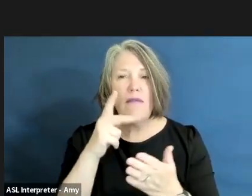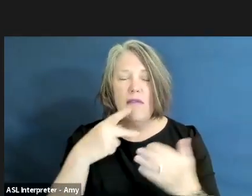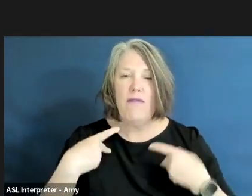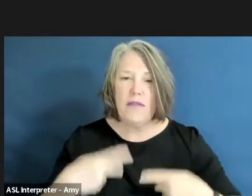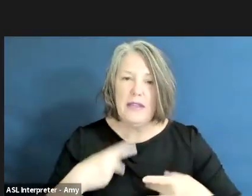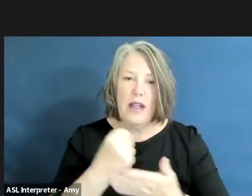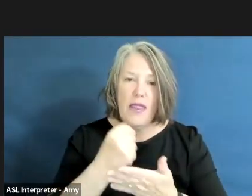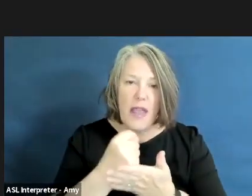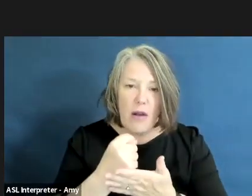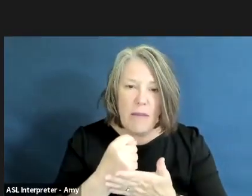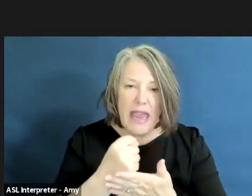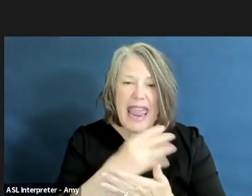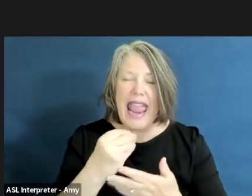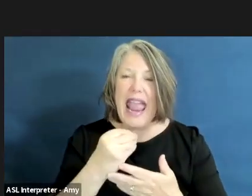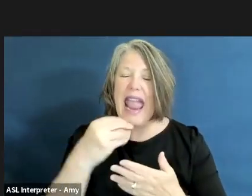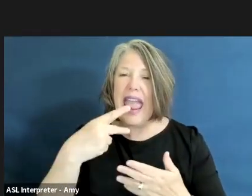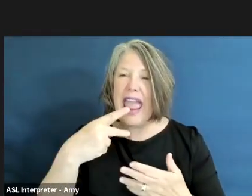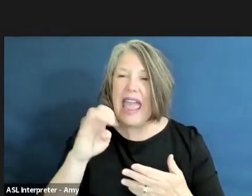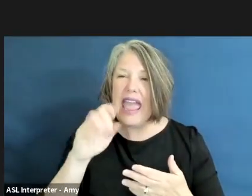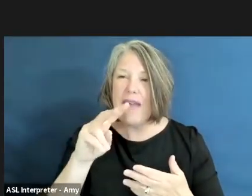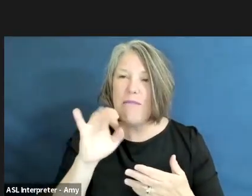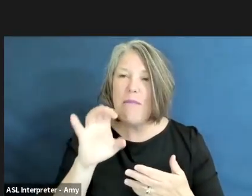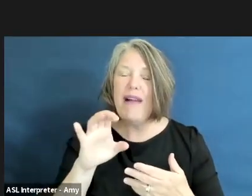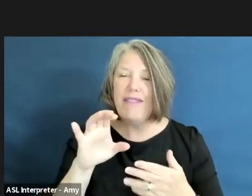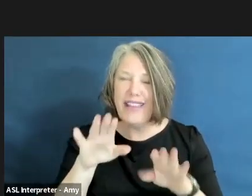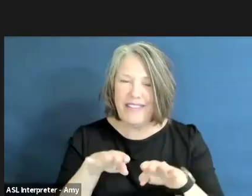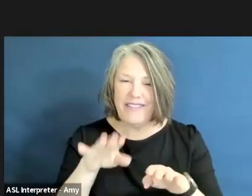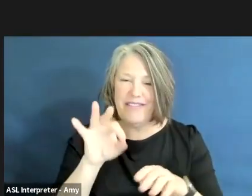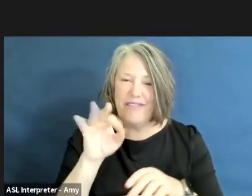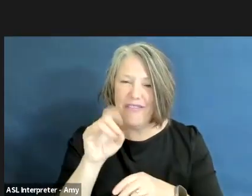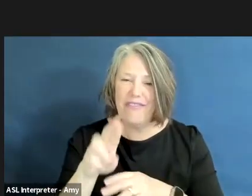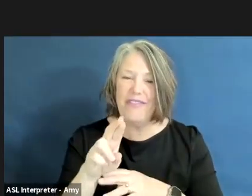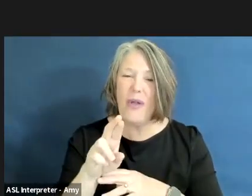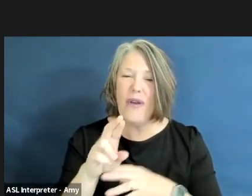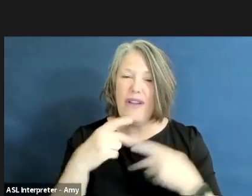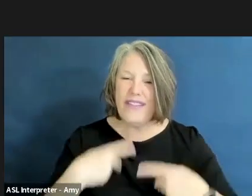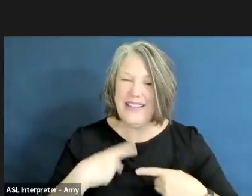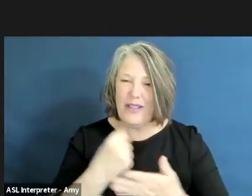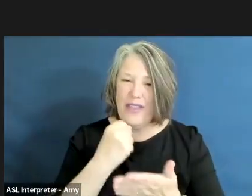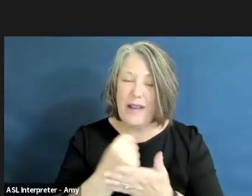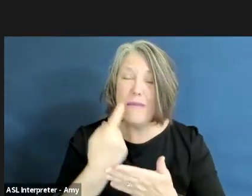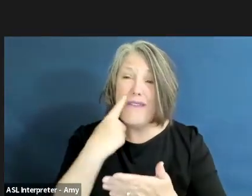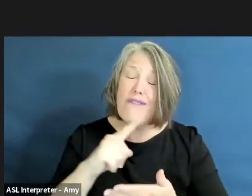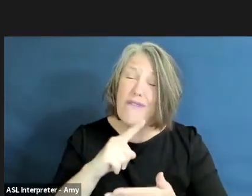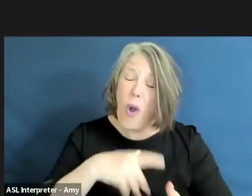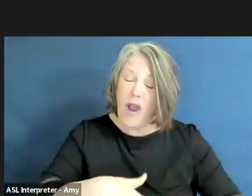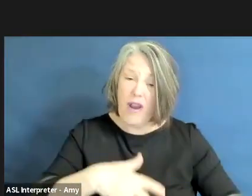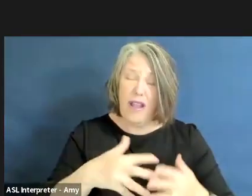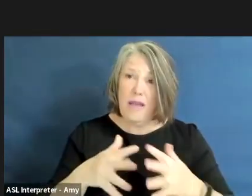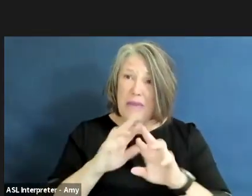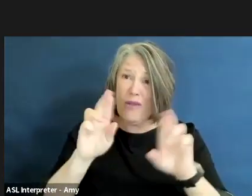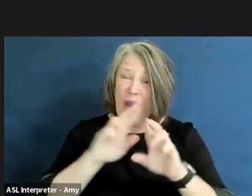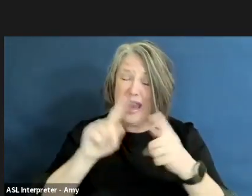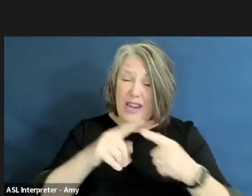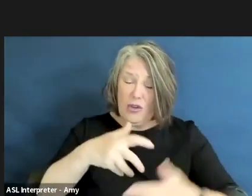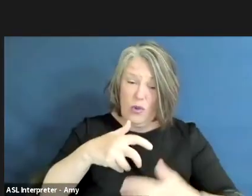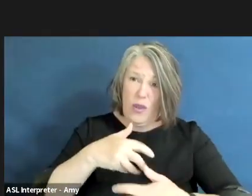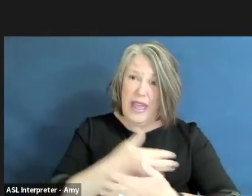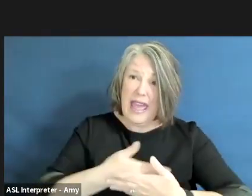for holding up babies in bellies. It was refreshing. Finally, a medical professional took into